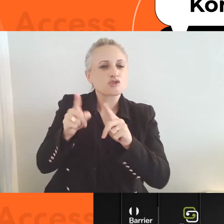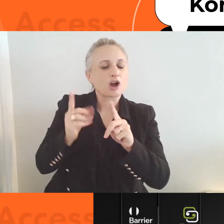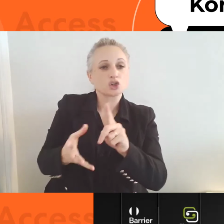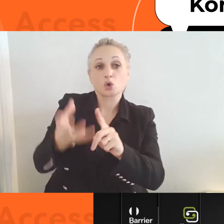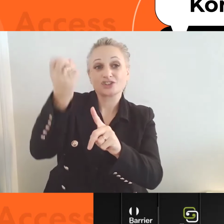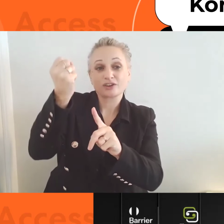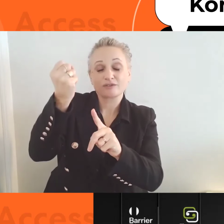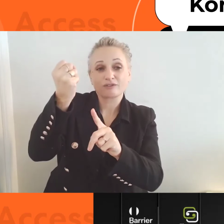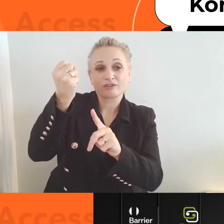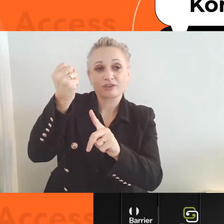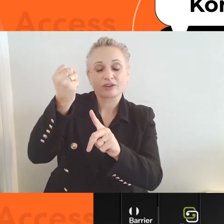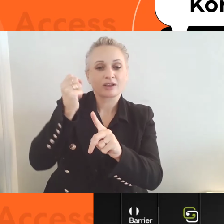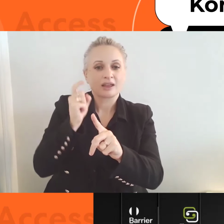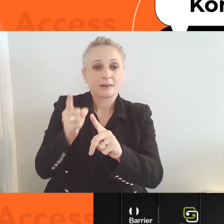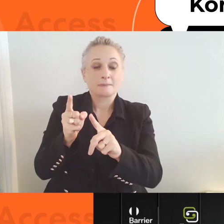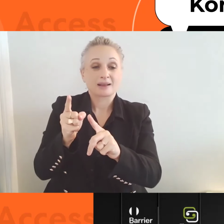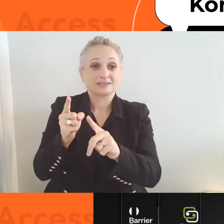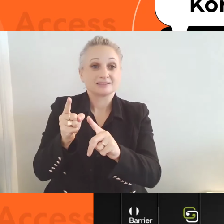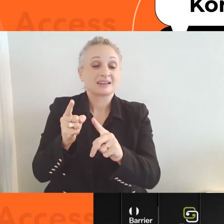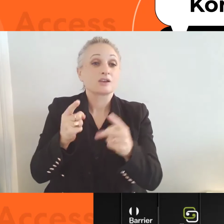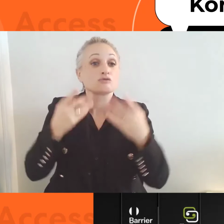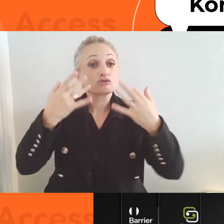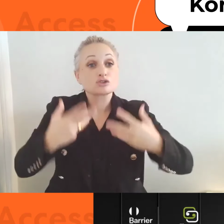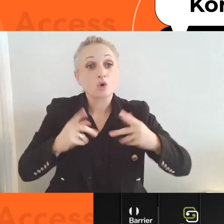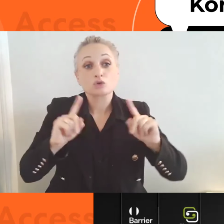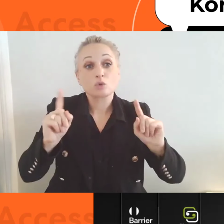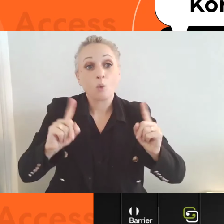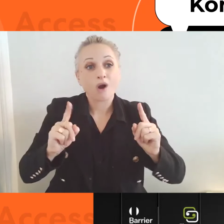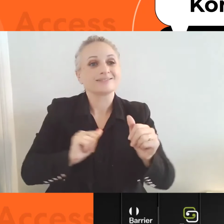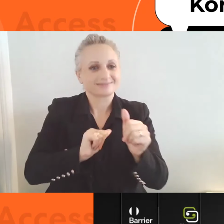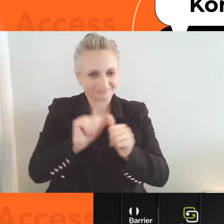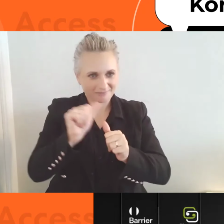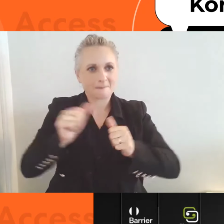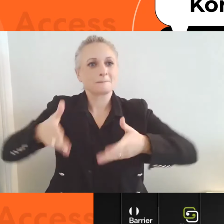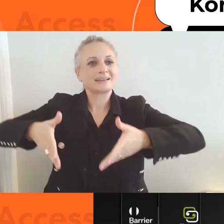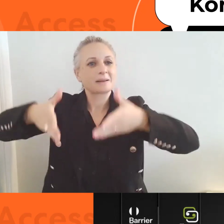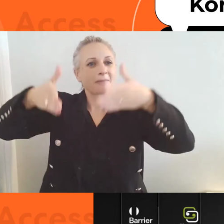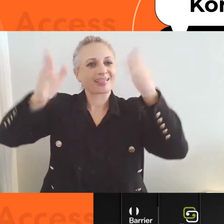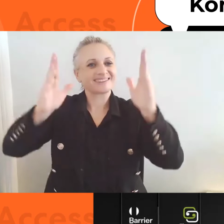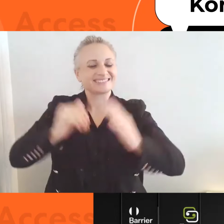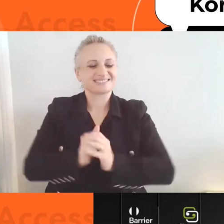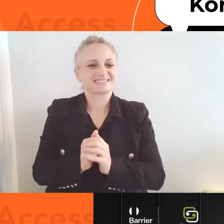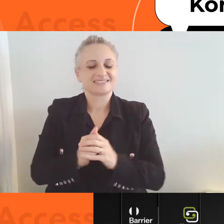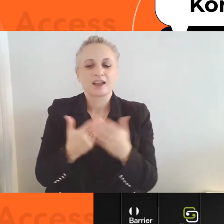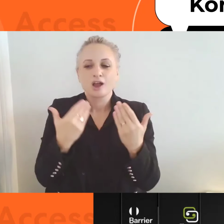to better buildings. So there is potential, even now to build better